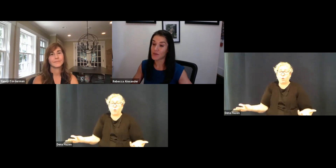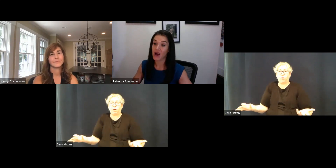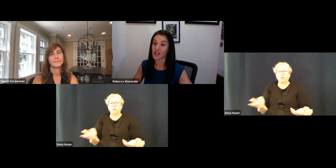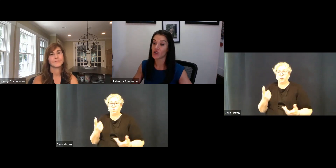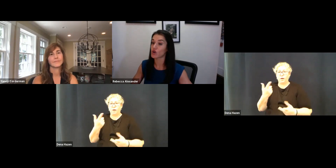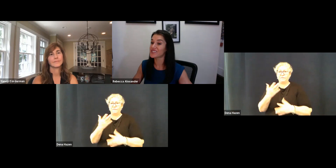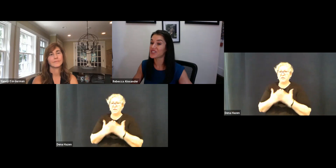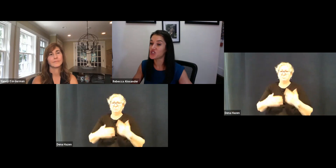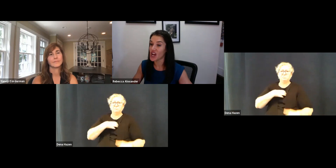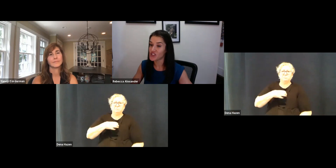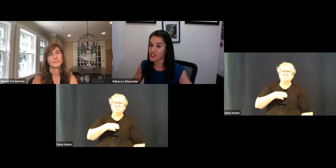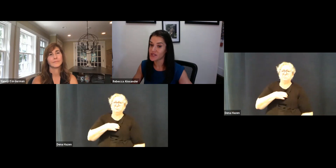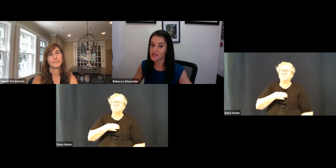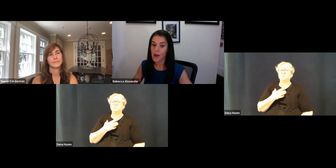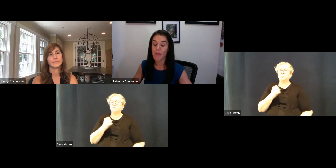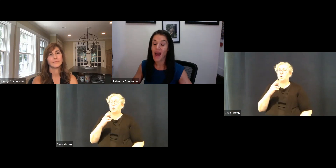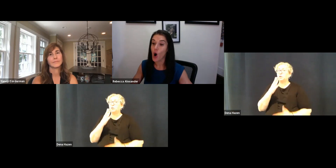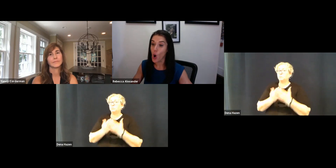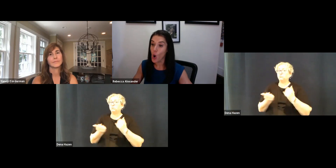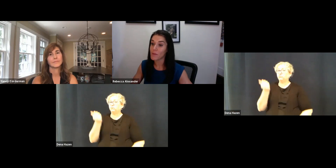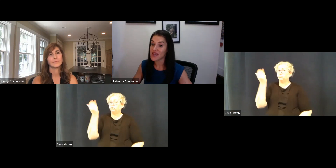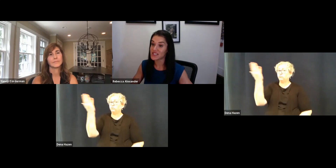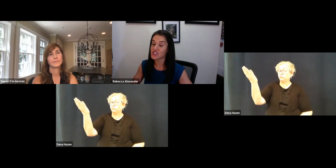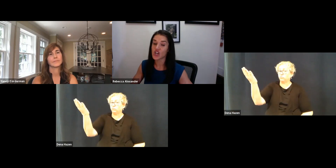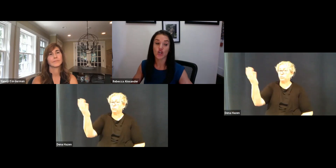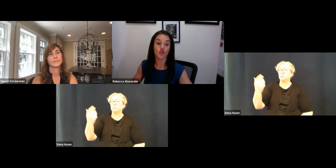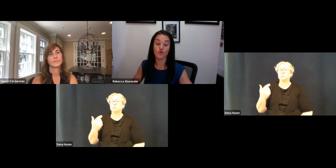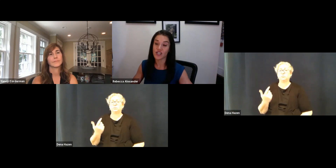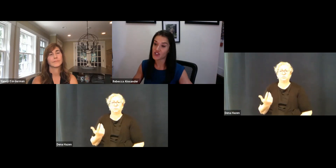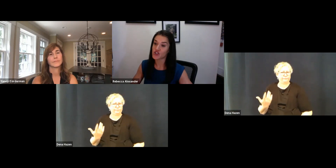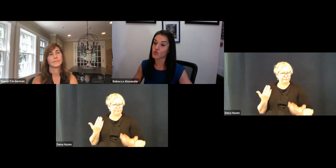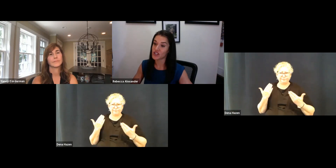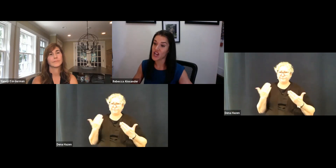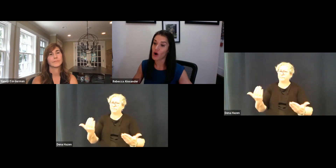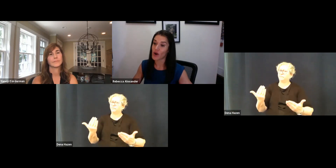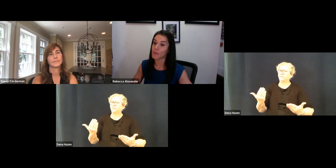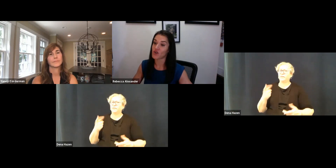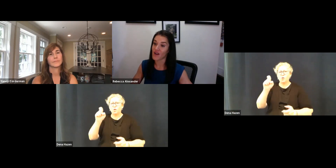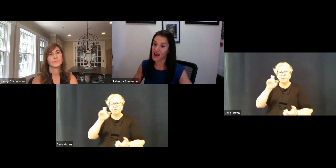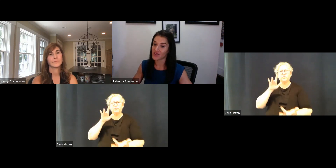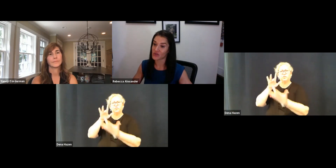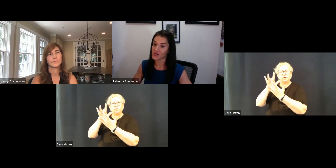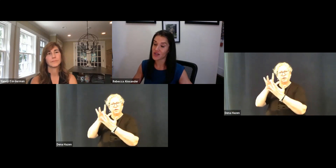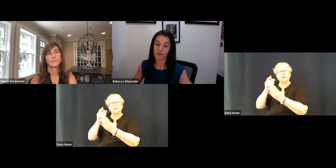about it, or suggestions, by all means, you need to reach out and provide those.